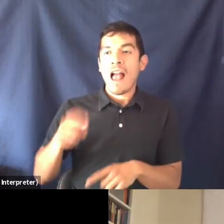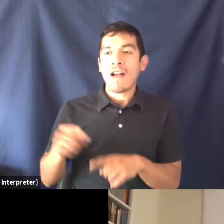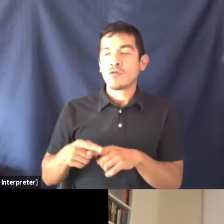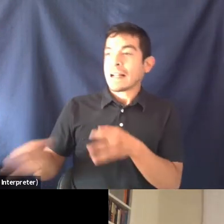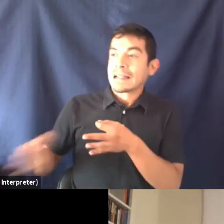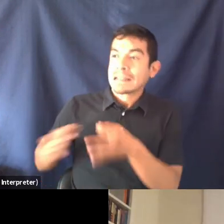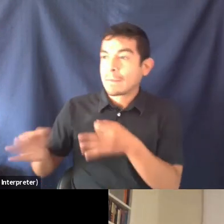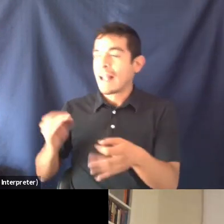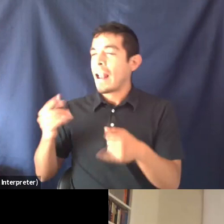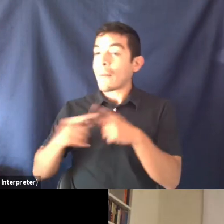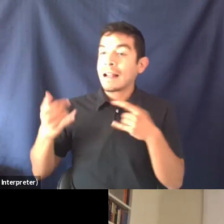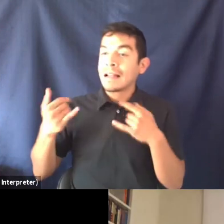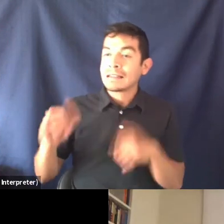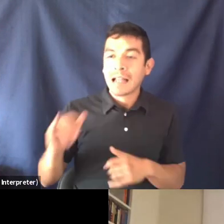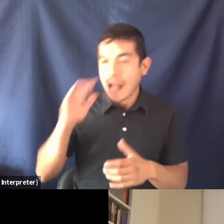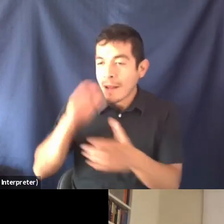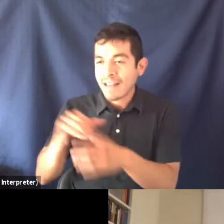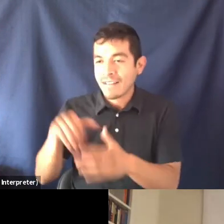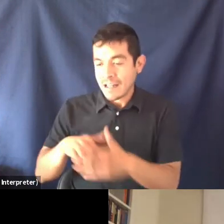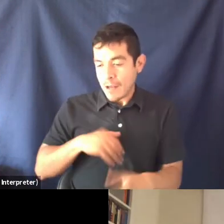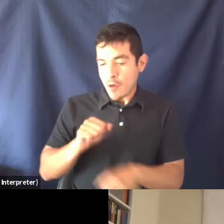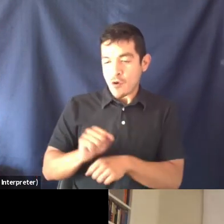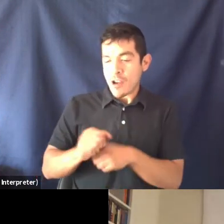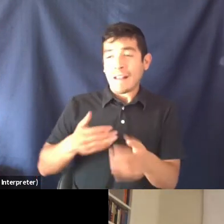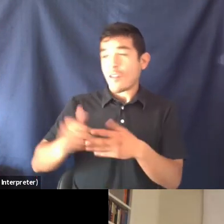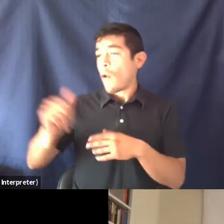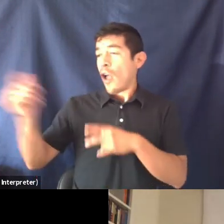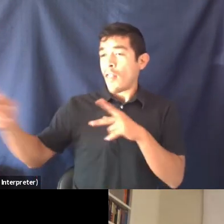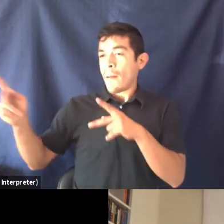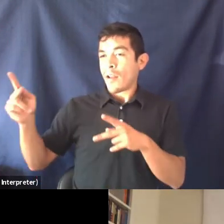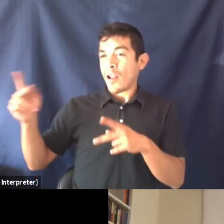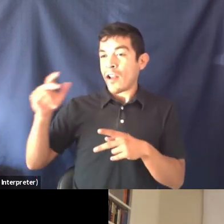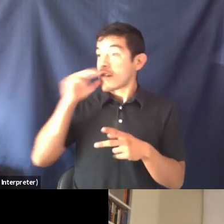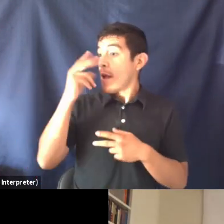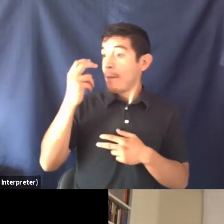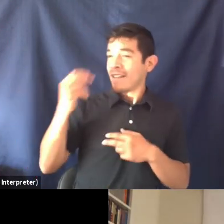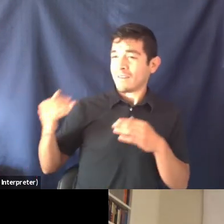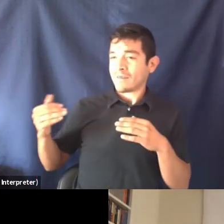even if other people had doubts about it and it's been so gratifying to see audiences